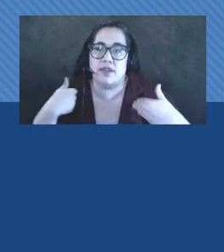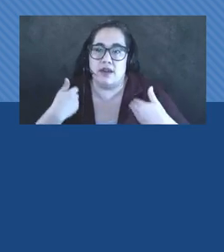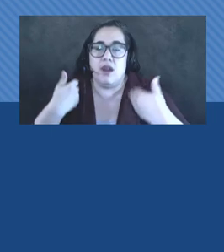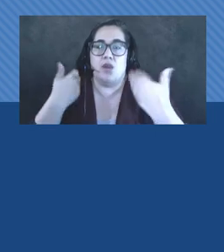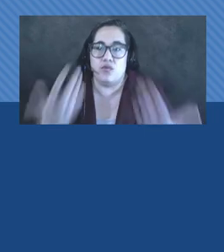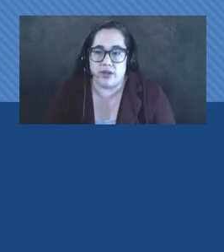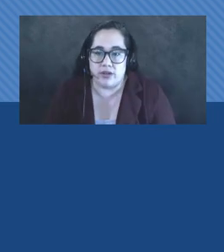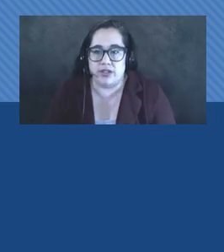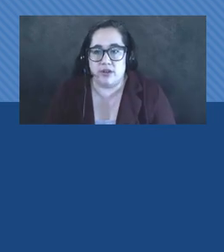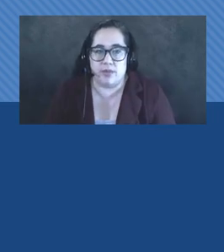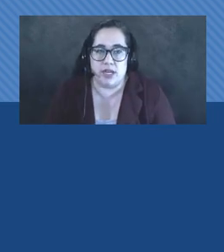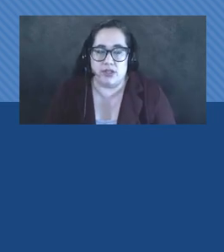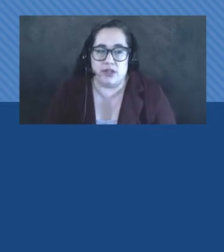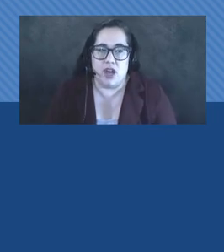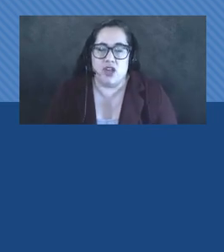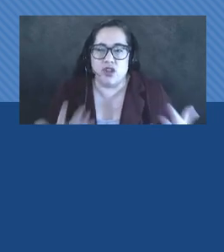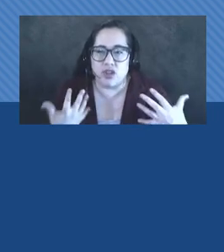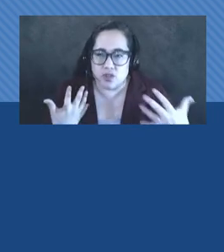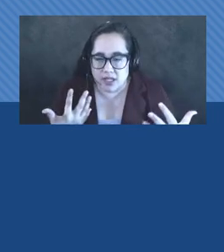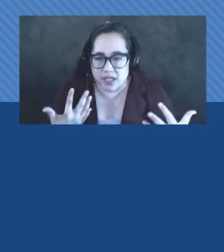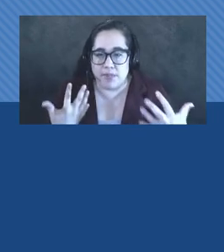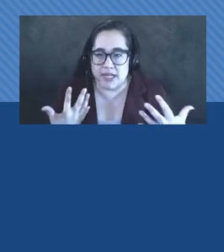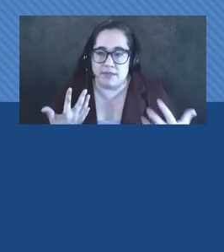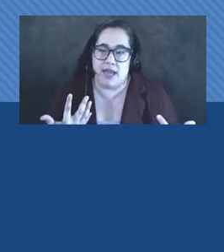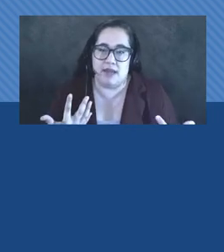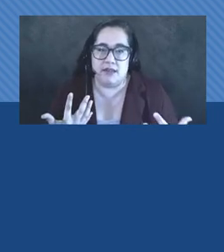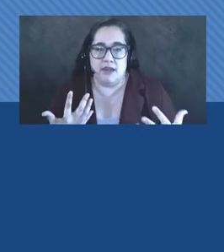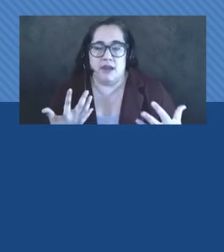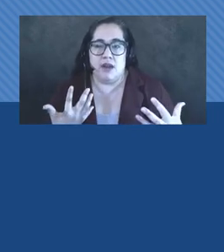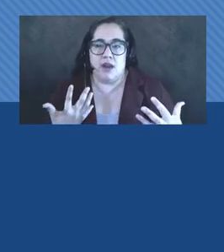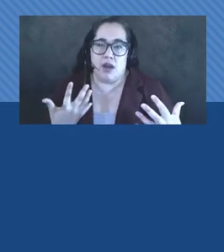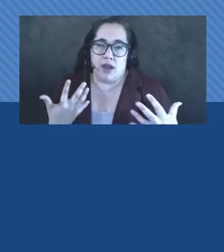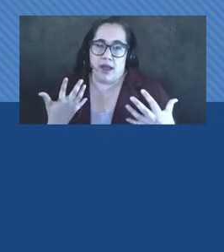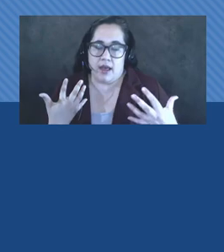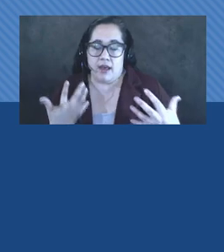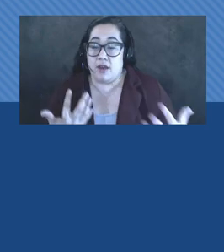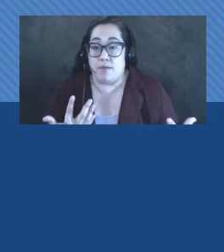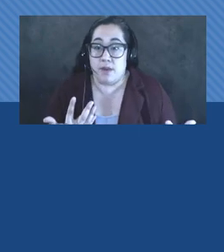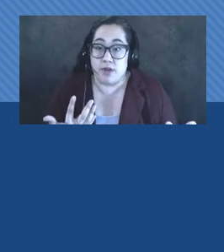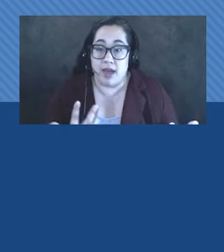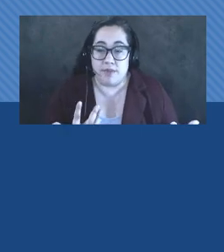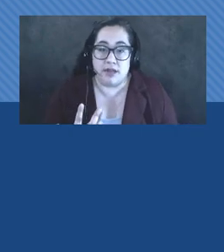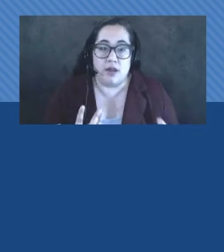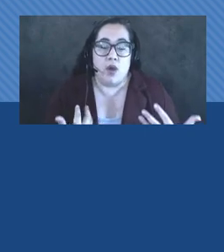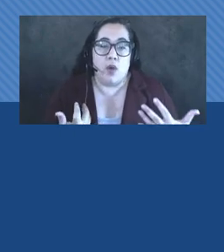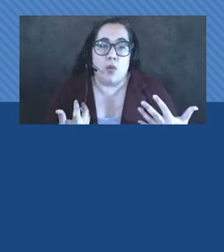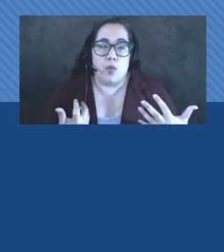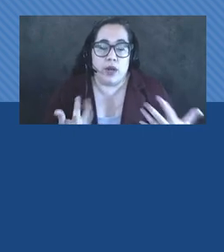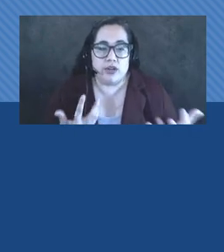then render the interpretation. So there's really a big demand on your memory happening when you're